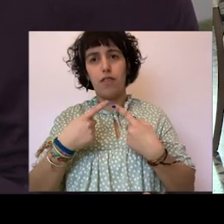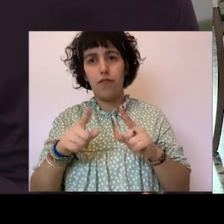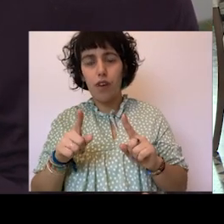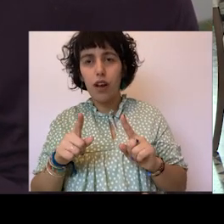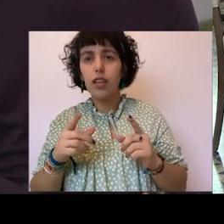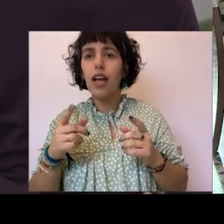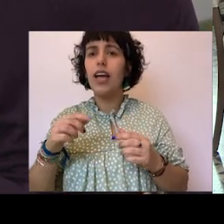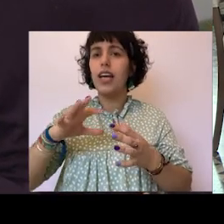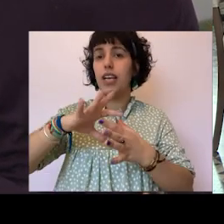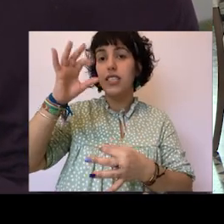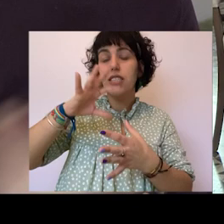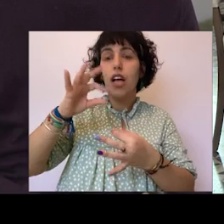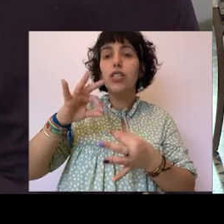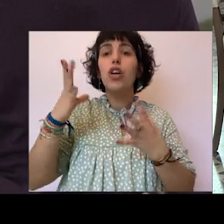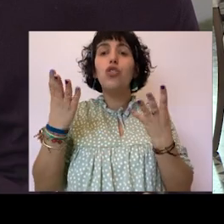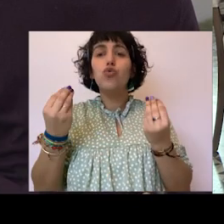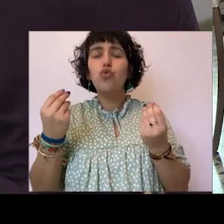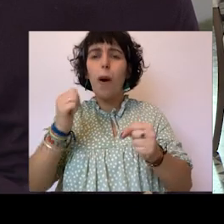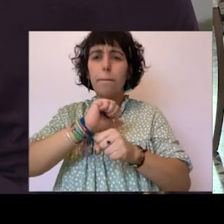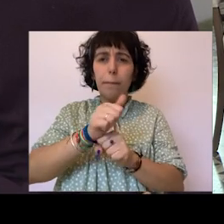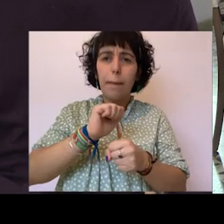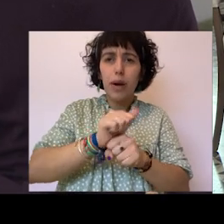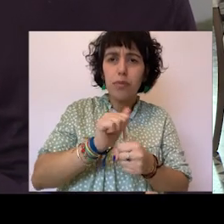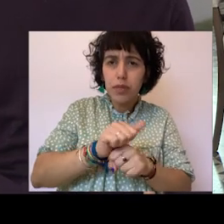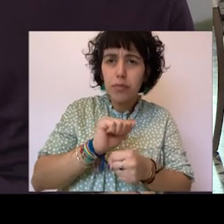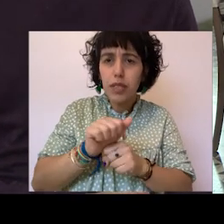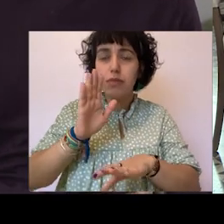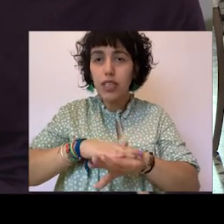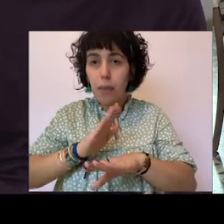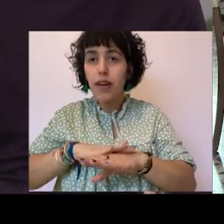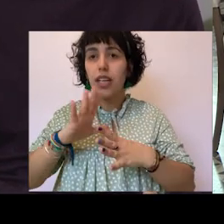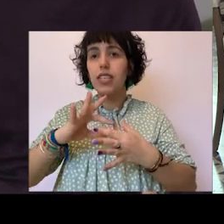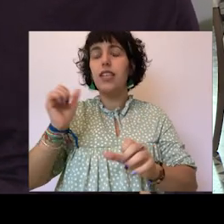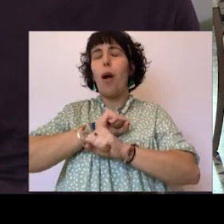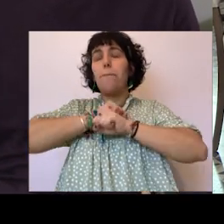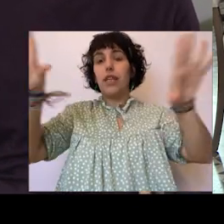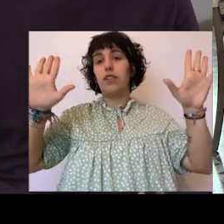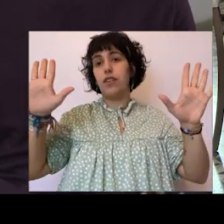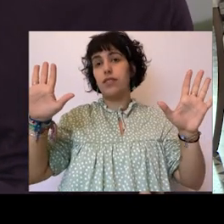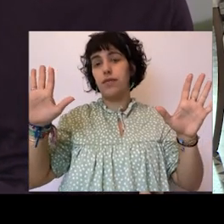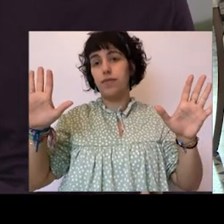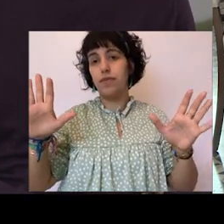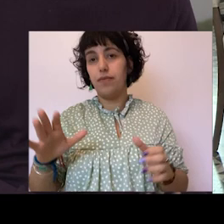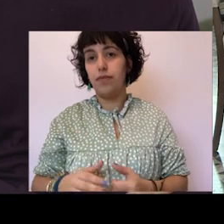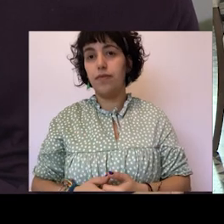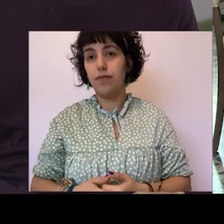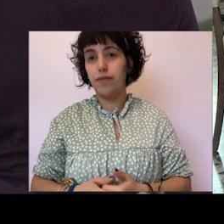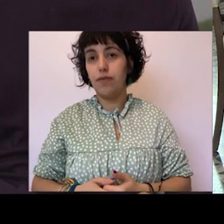And they will no longer care about you. Franco Revolution -That is why we live at this age